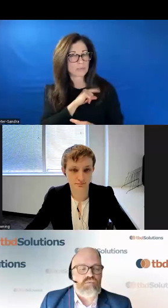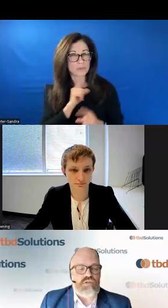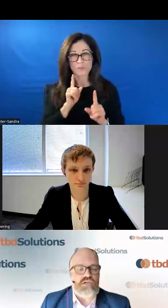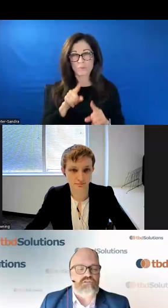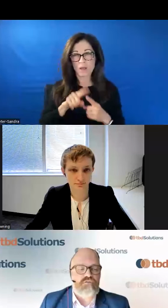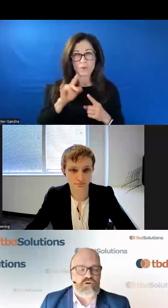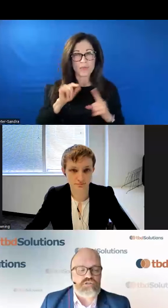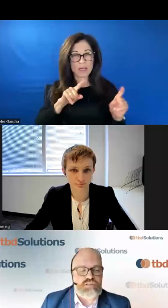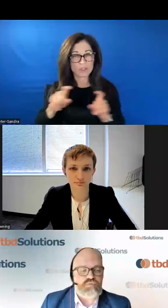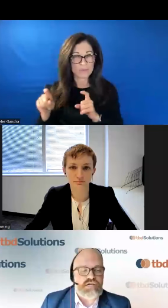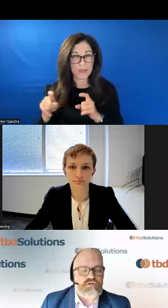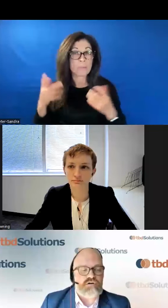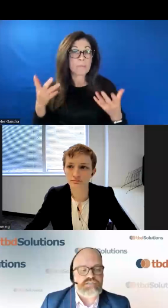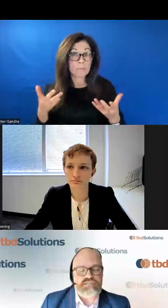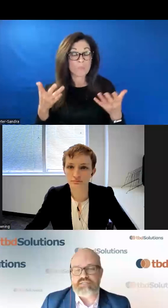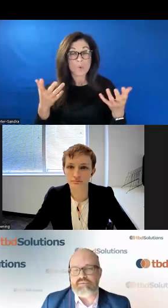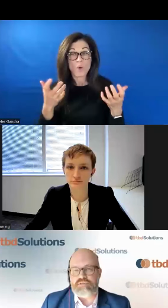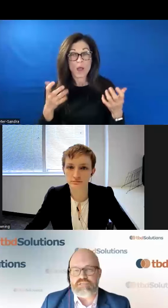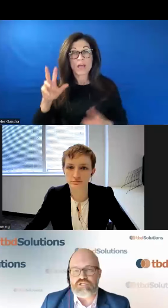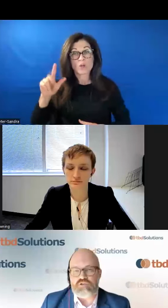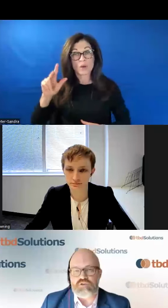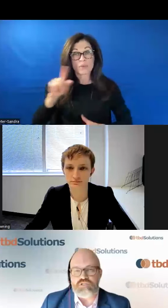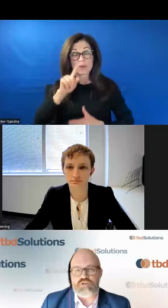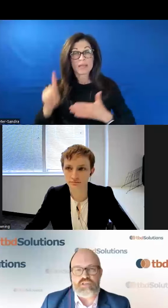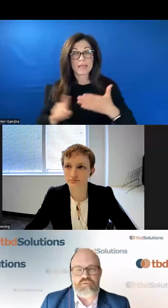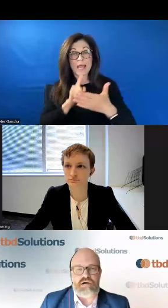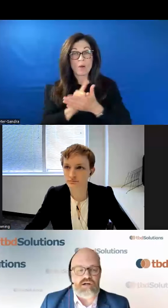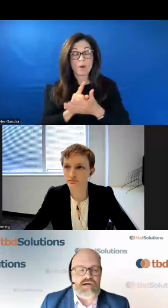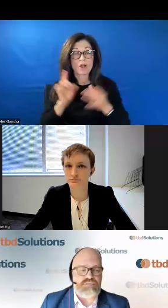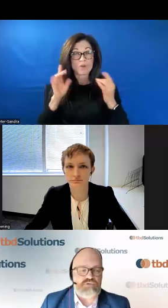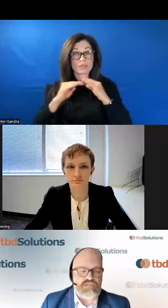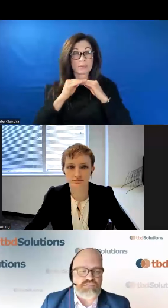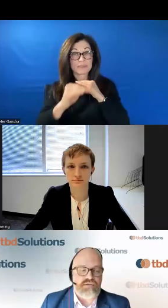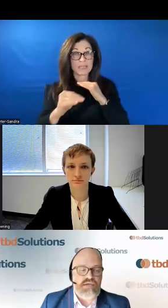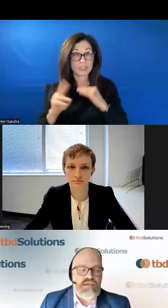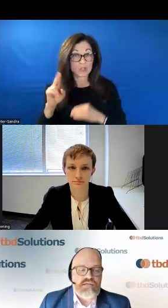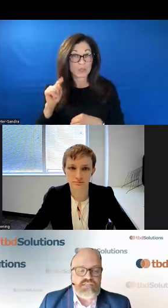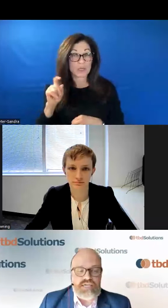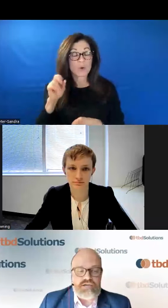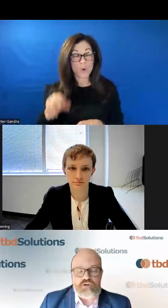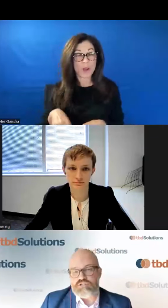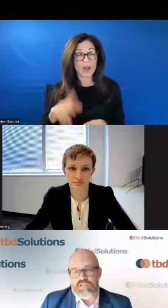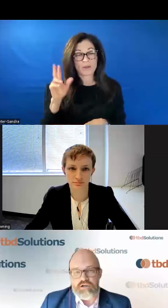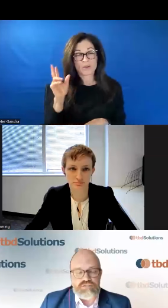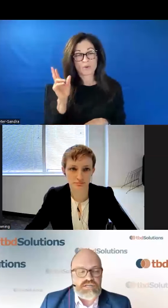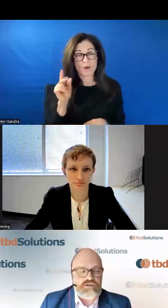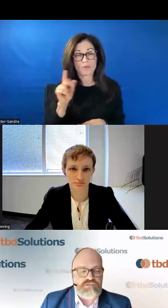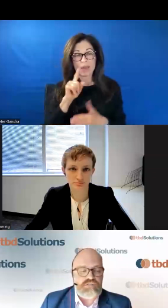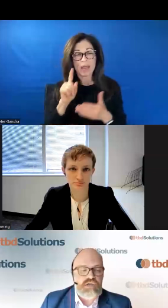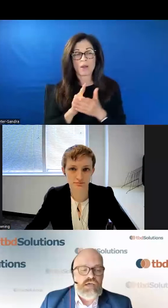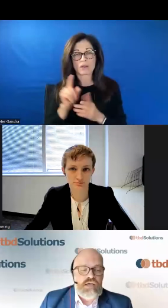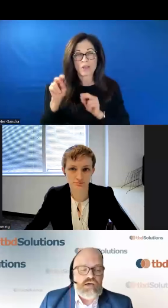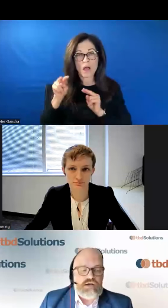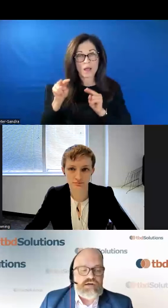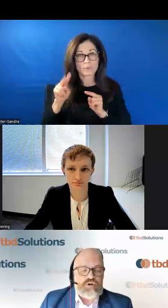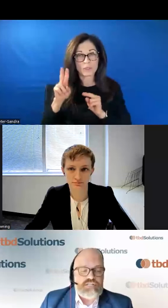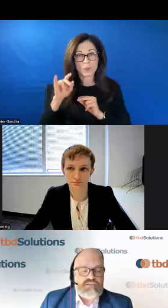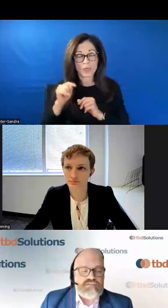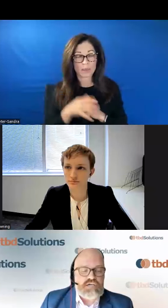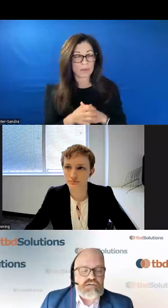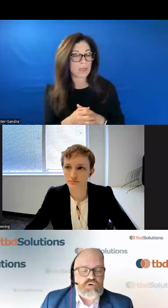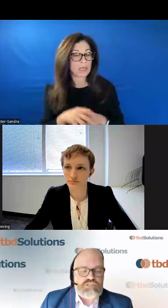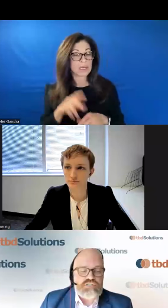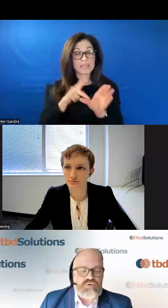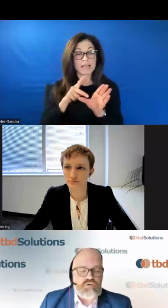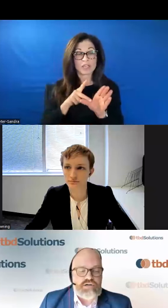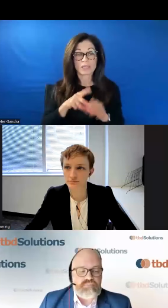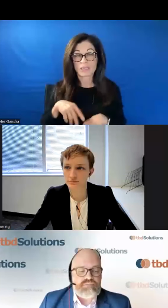WE ARE LOOKING FOR 24-HOUR OR 23-HOUR UNITS, COMPREHENSIVE PHYSC-PROGRAMS,